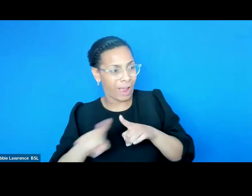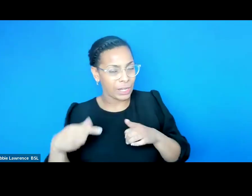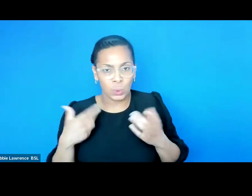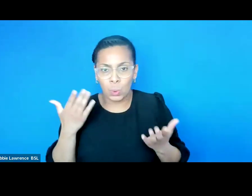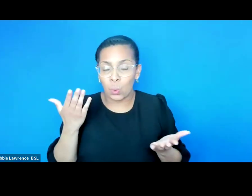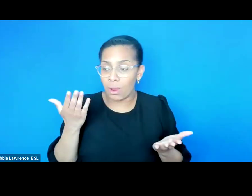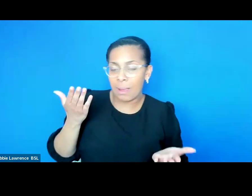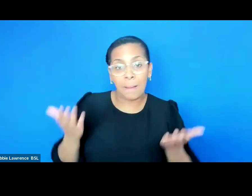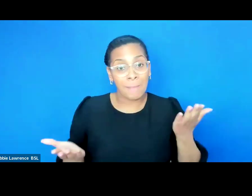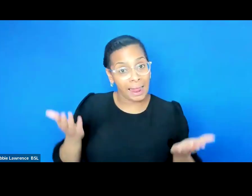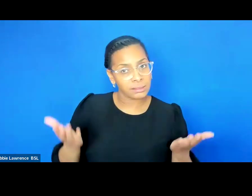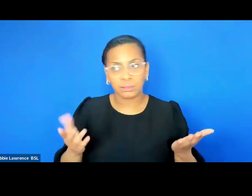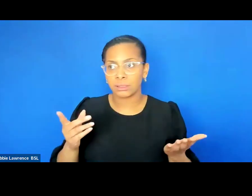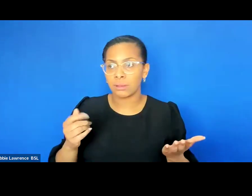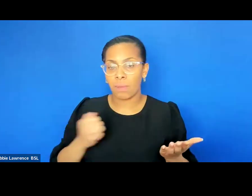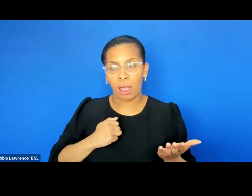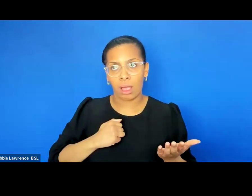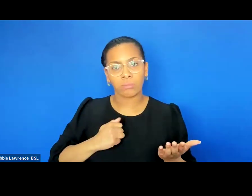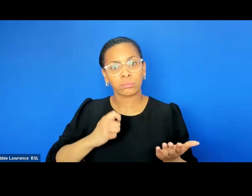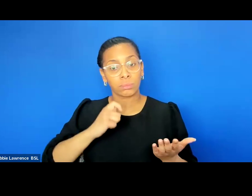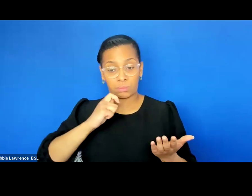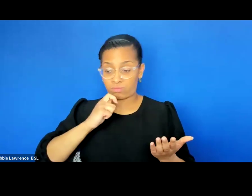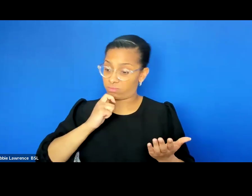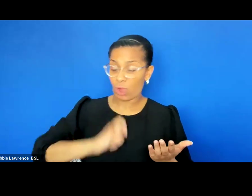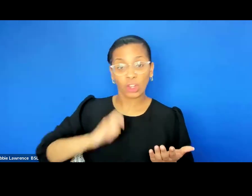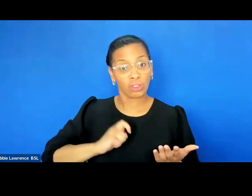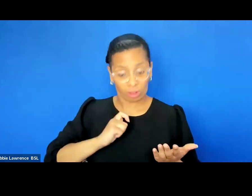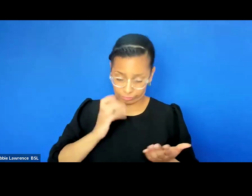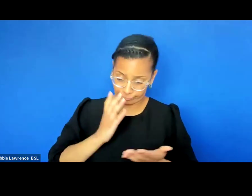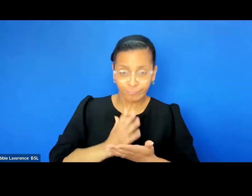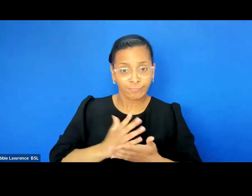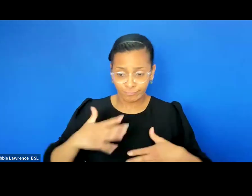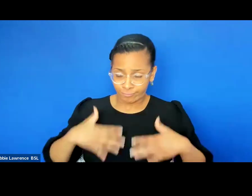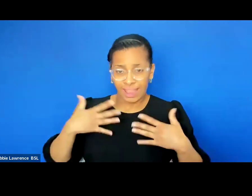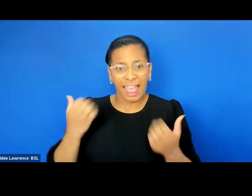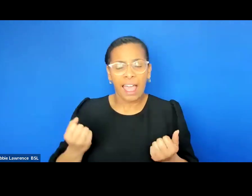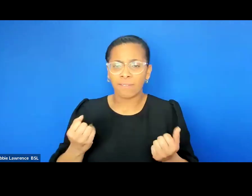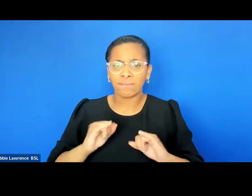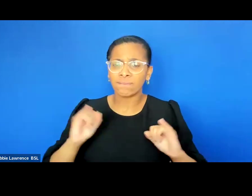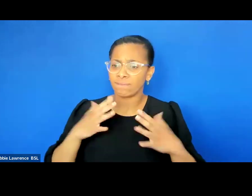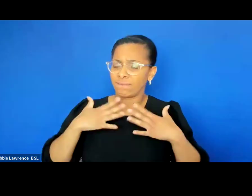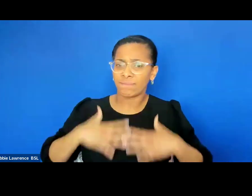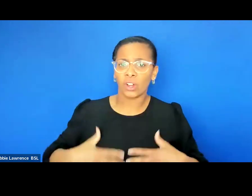honoring my personal experience of living with this devastating condition and being a public advocate trying to promote the